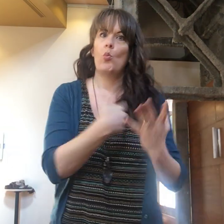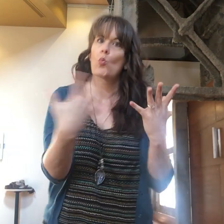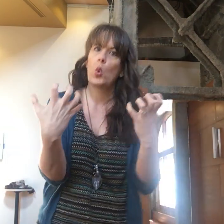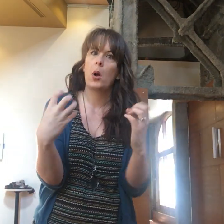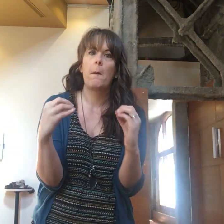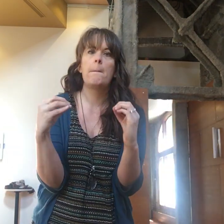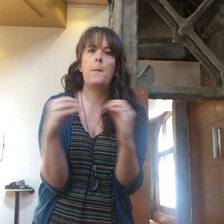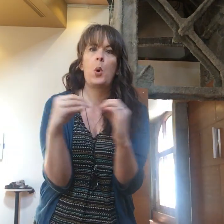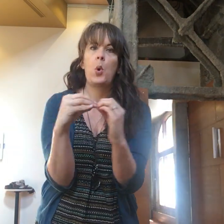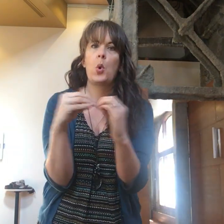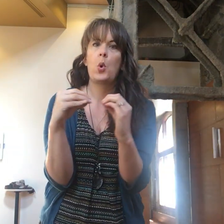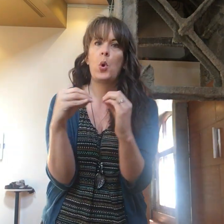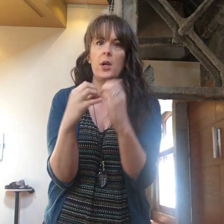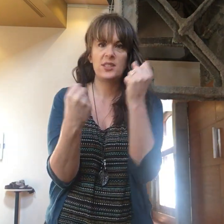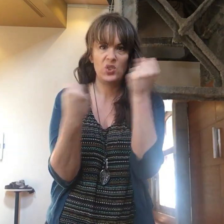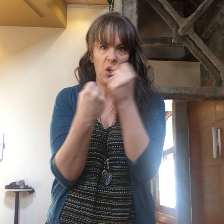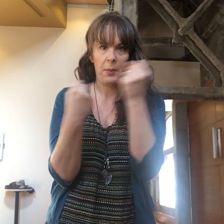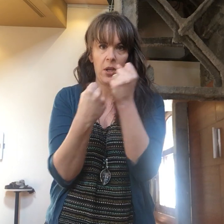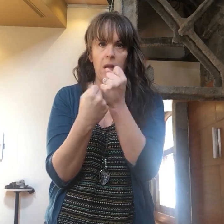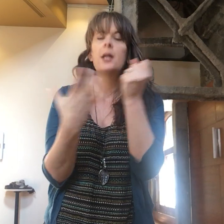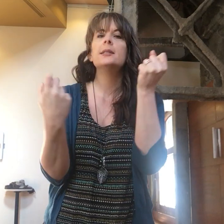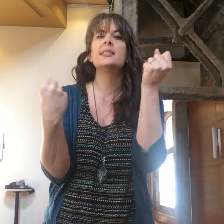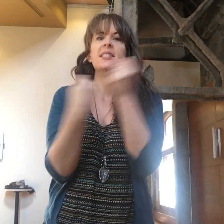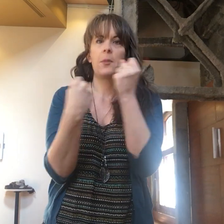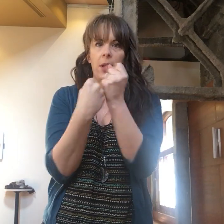Now we want more sponsors.